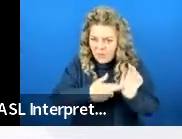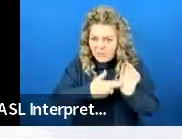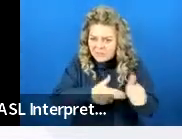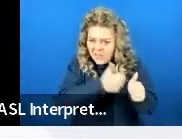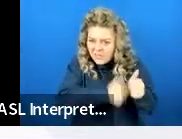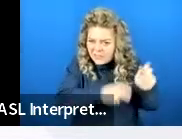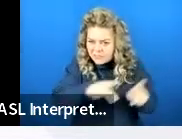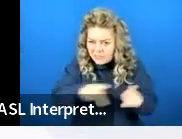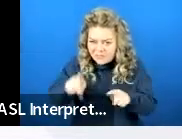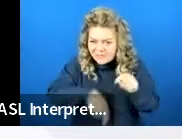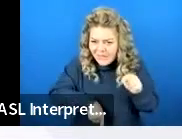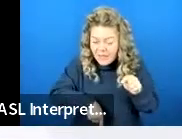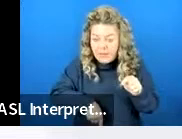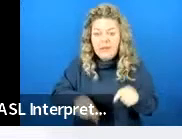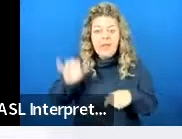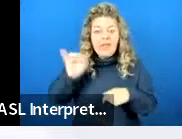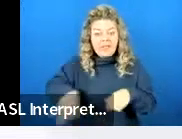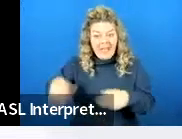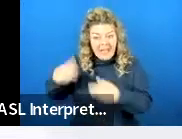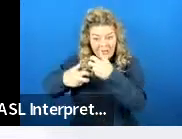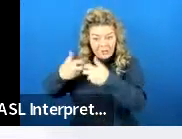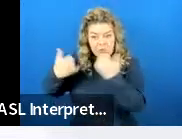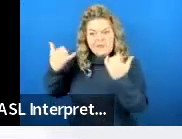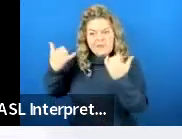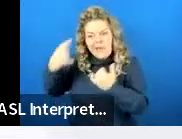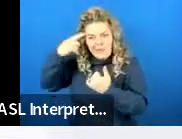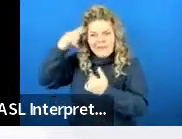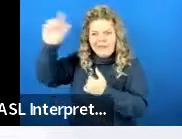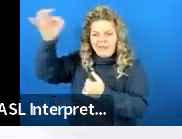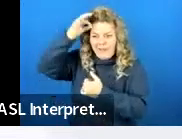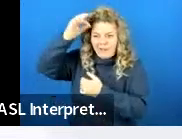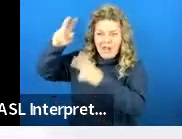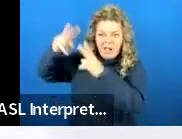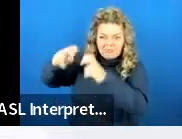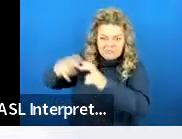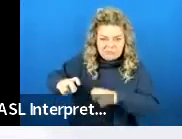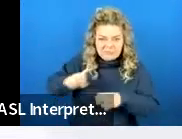These issues are now being examined at the federal level and we will draw on our local experts